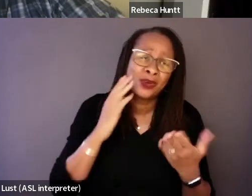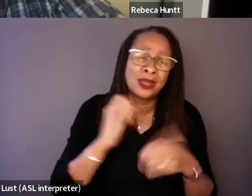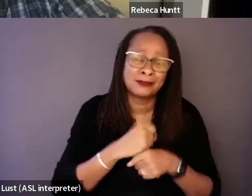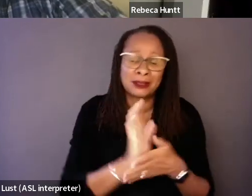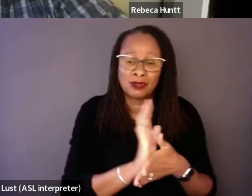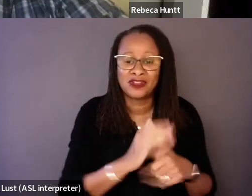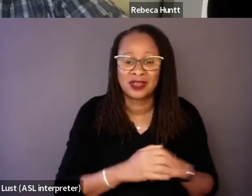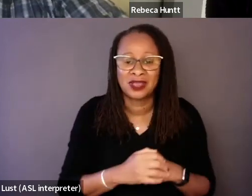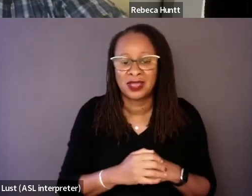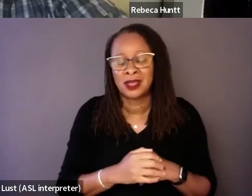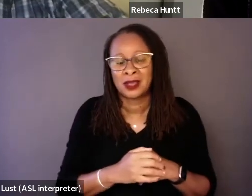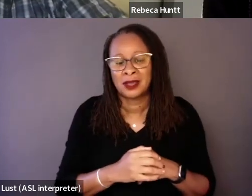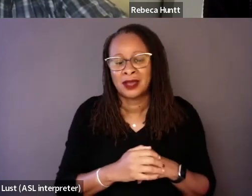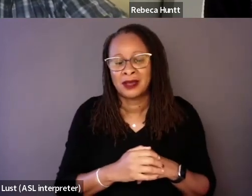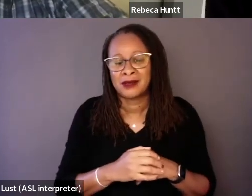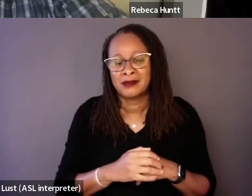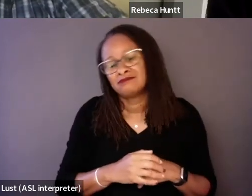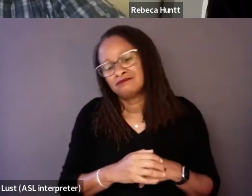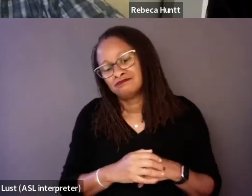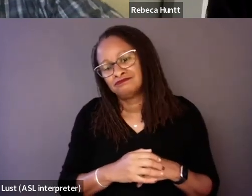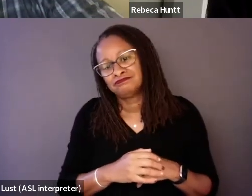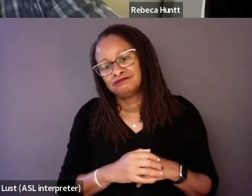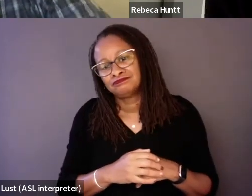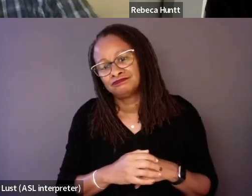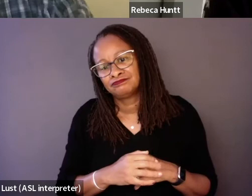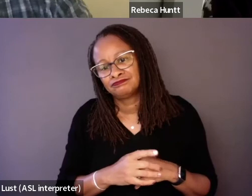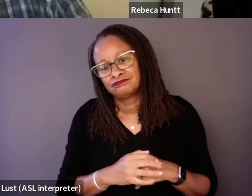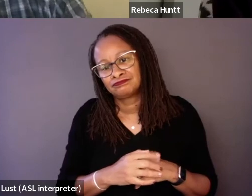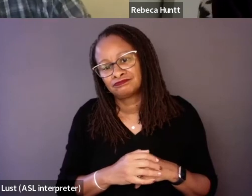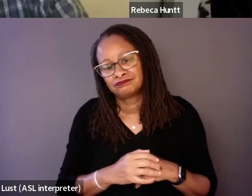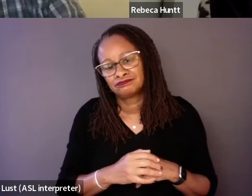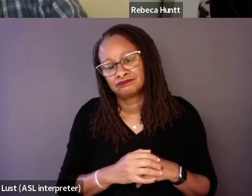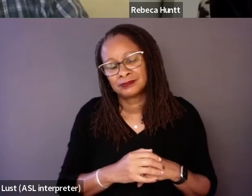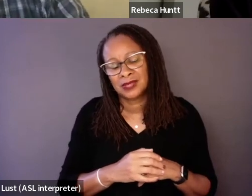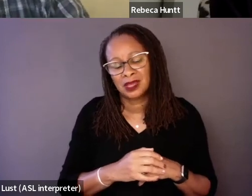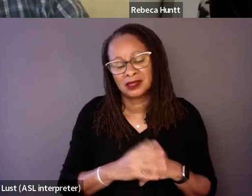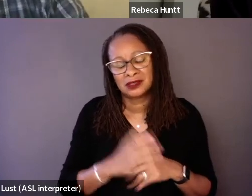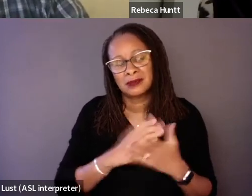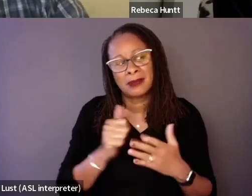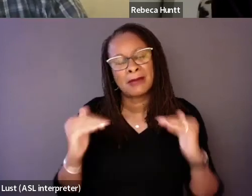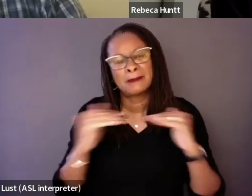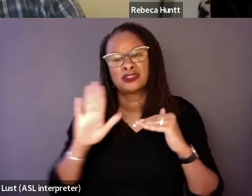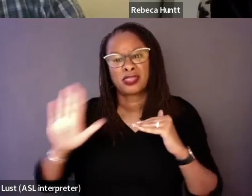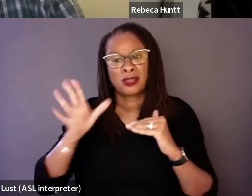Some of my other peers' parents are in tune with, which I kind of love.